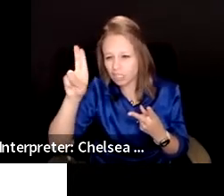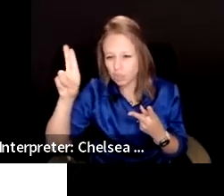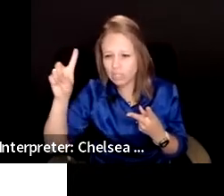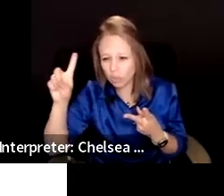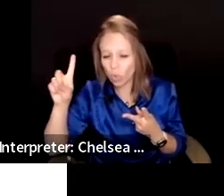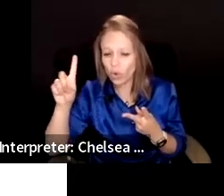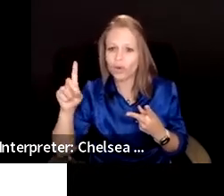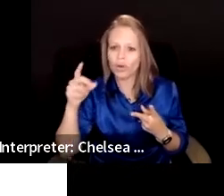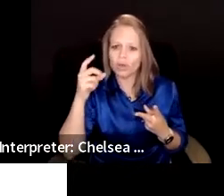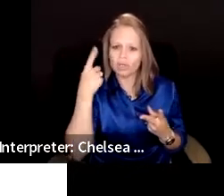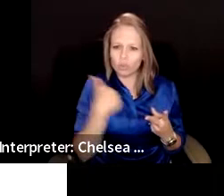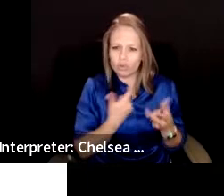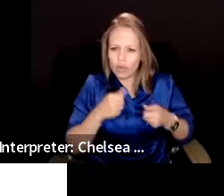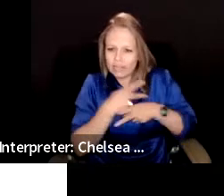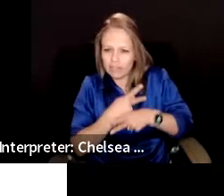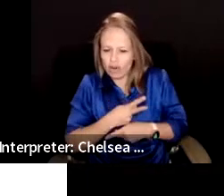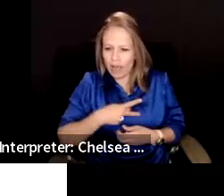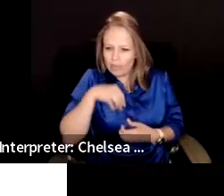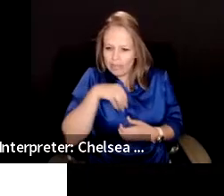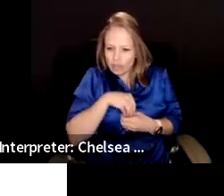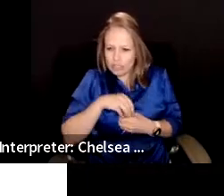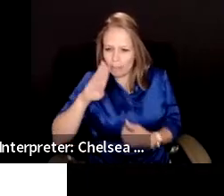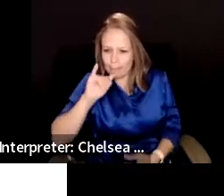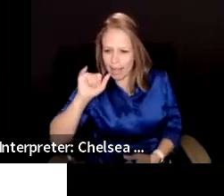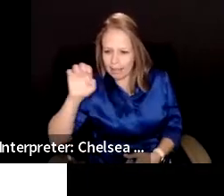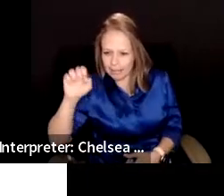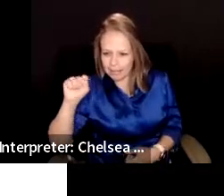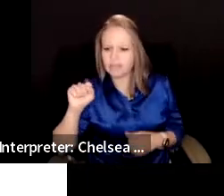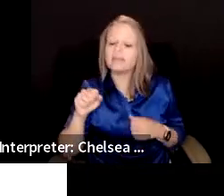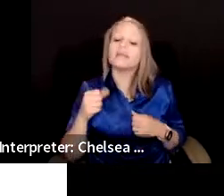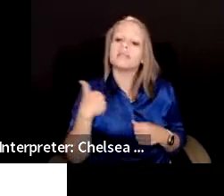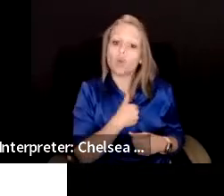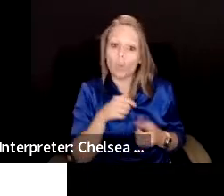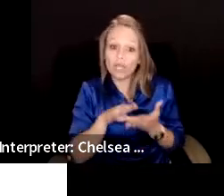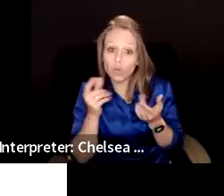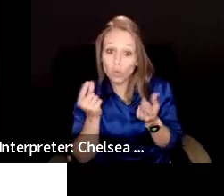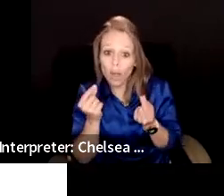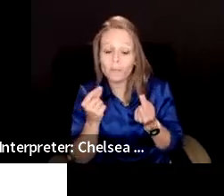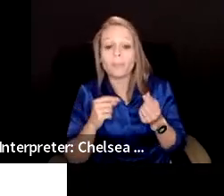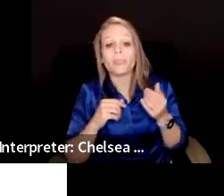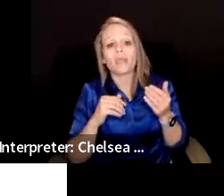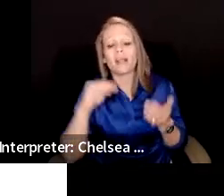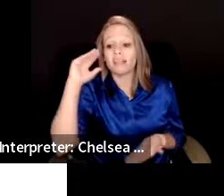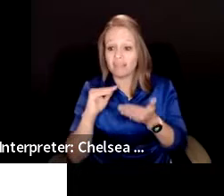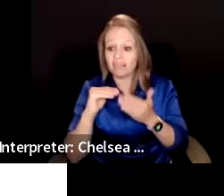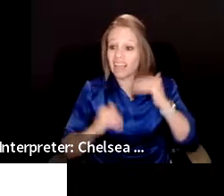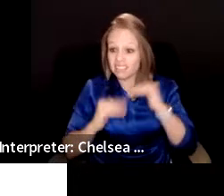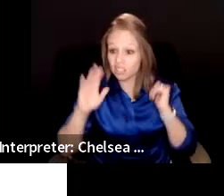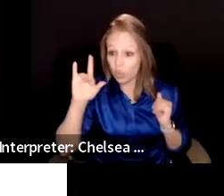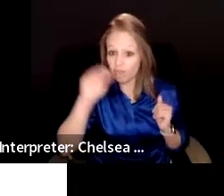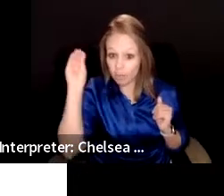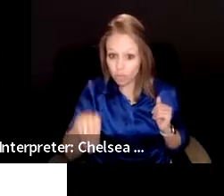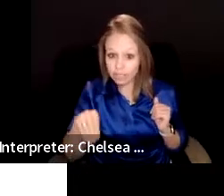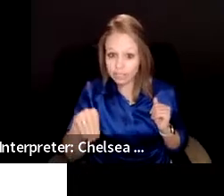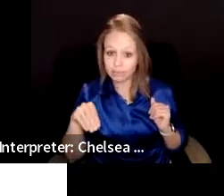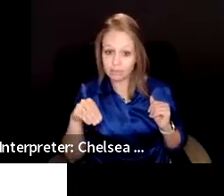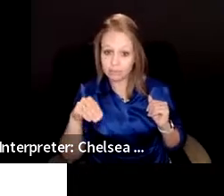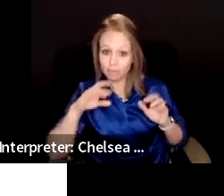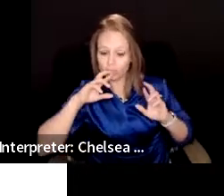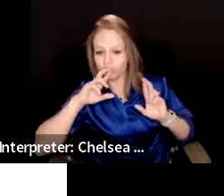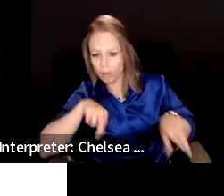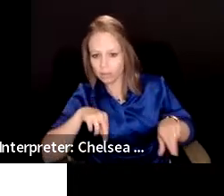The key takeaways are five. One, less than 25% of respondents views